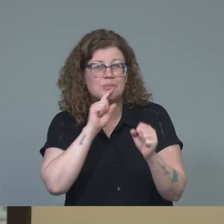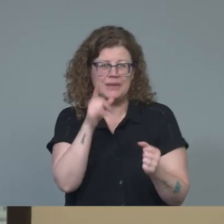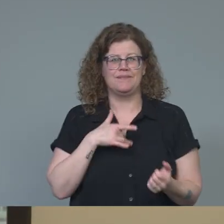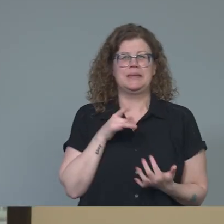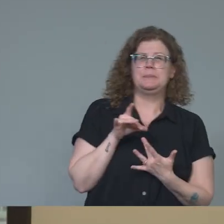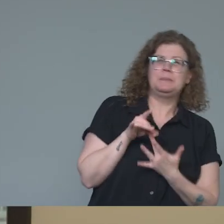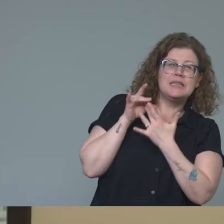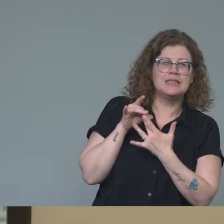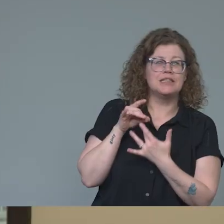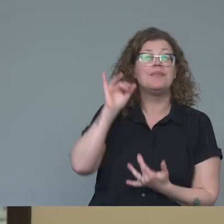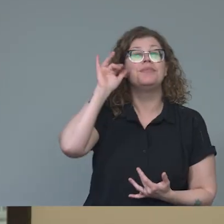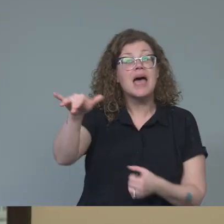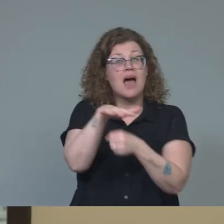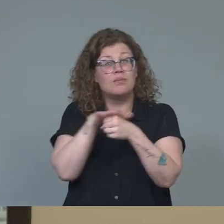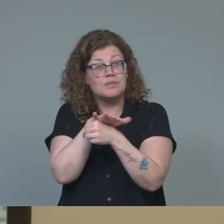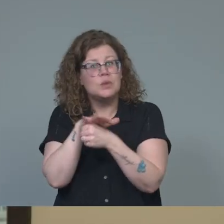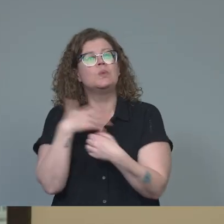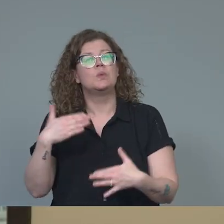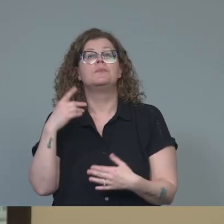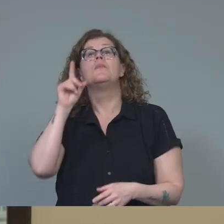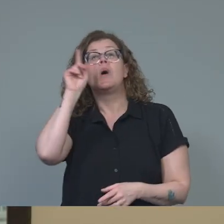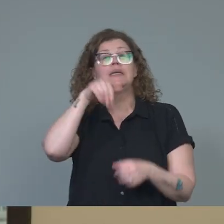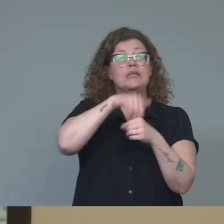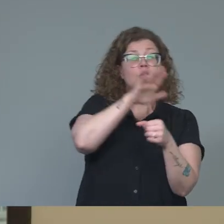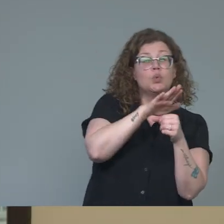got specific responses to what people would want to see at those locations.